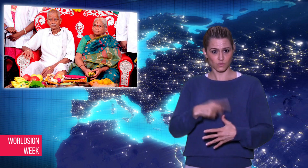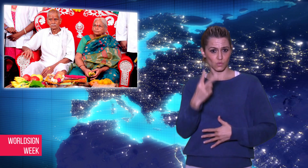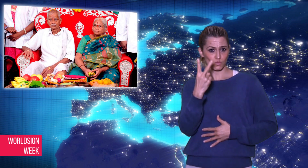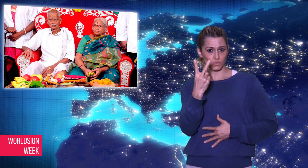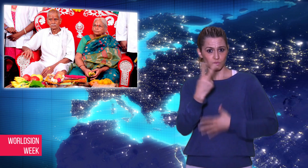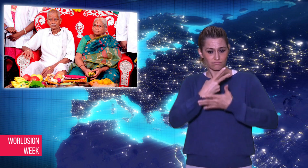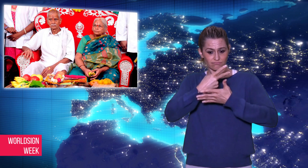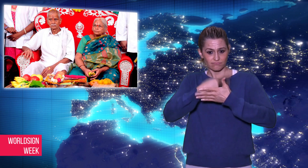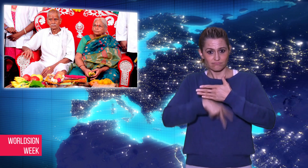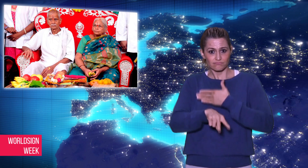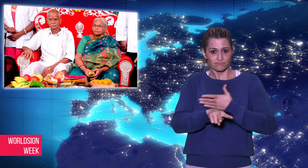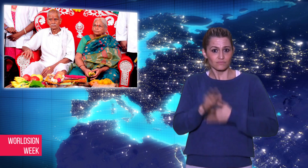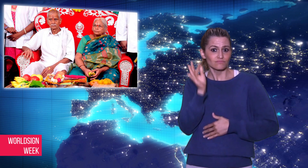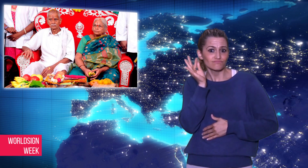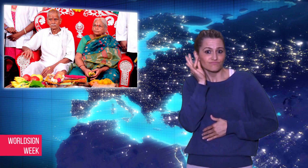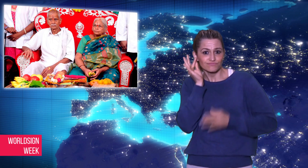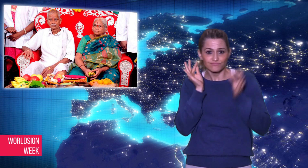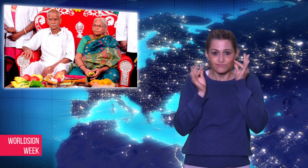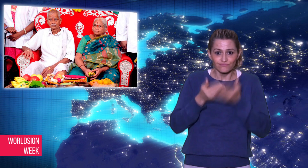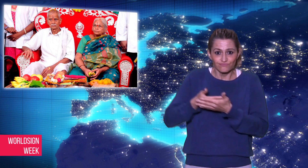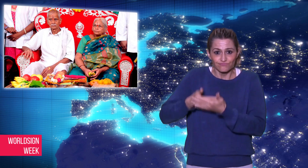twin girls.